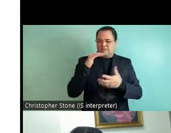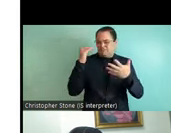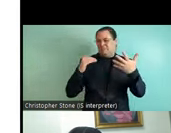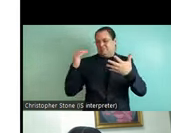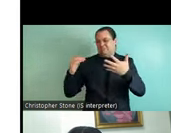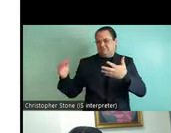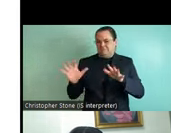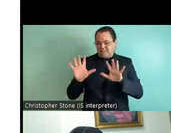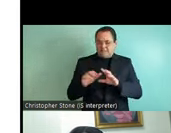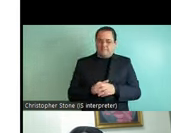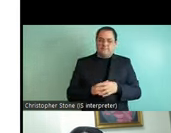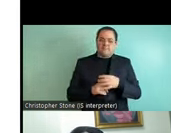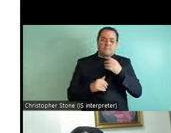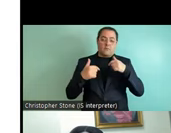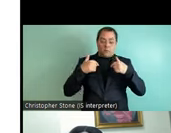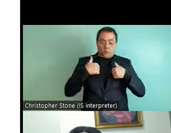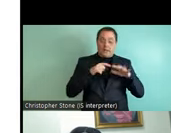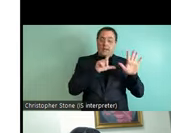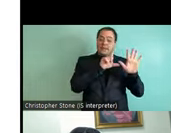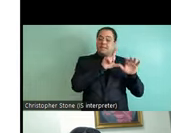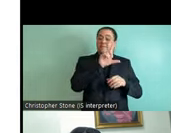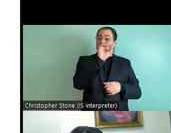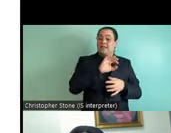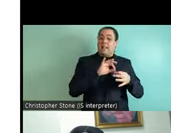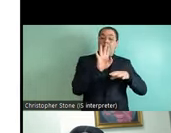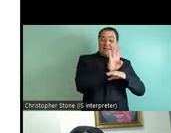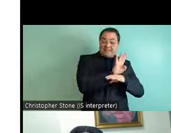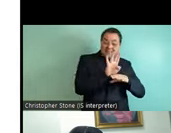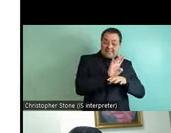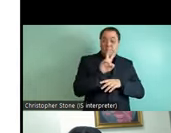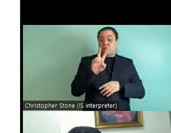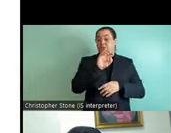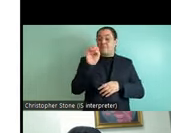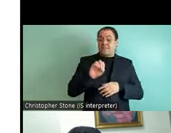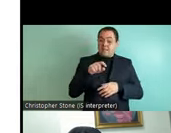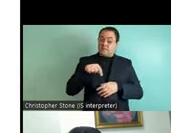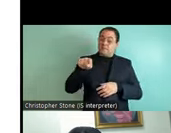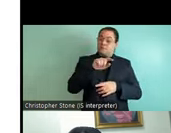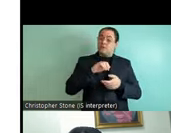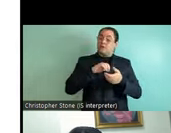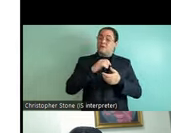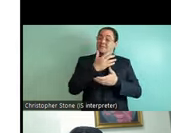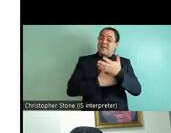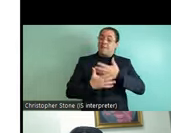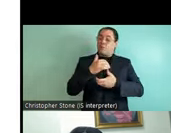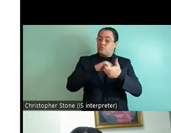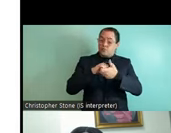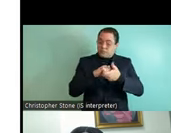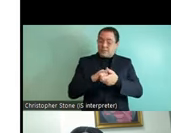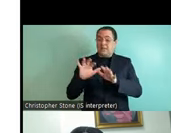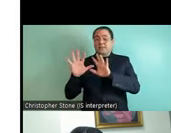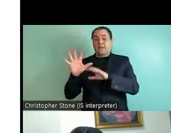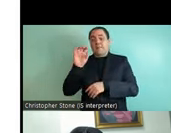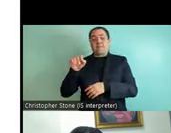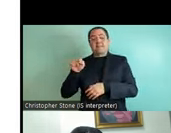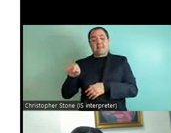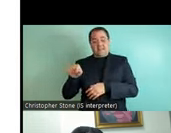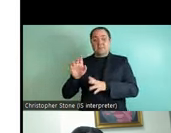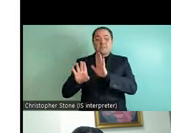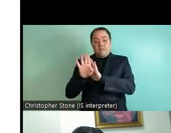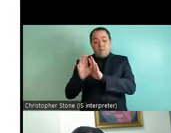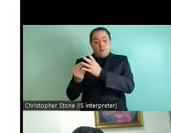20% organizations or persons with disability and 10% development partners, and international